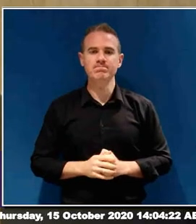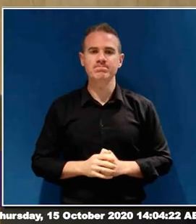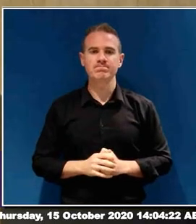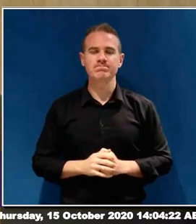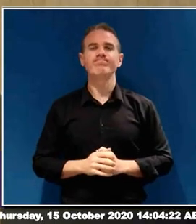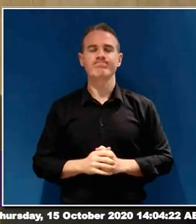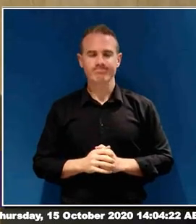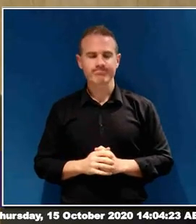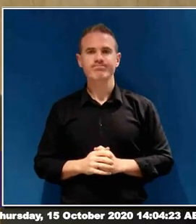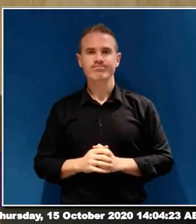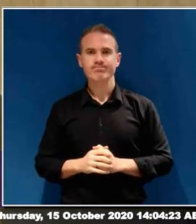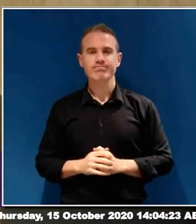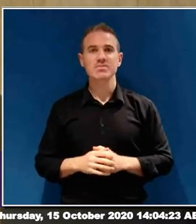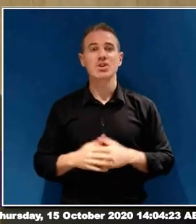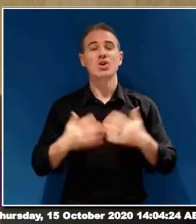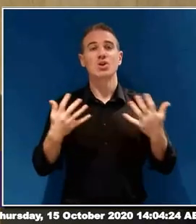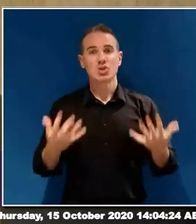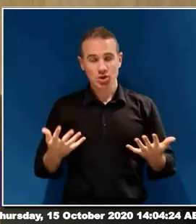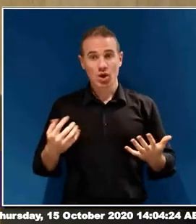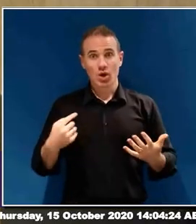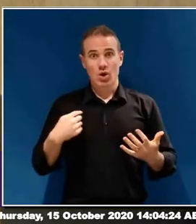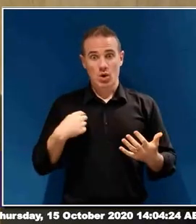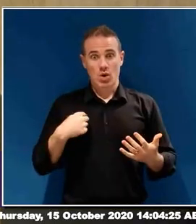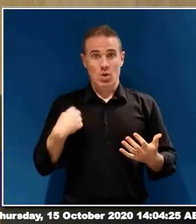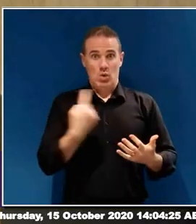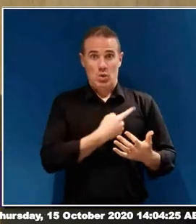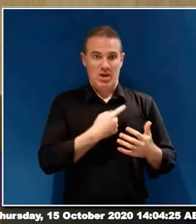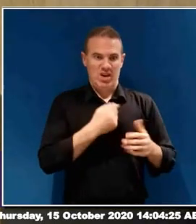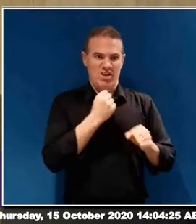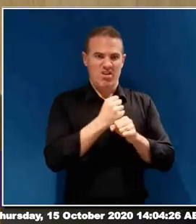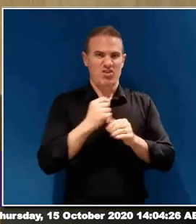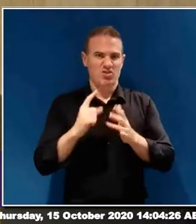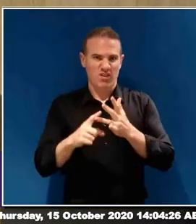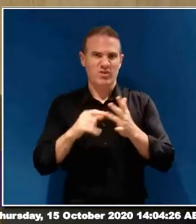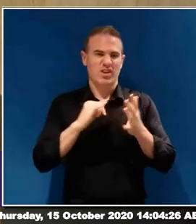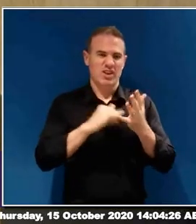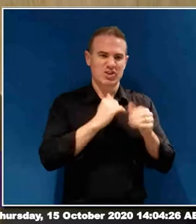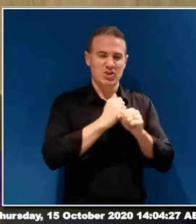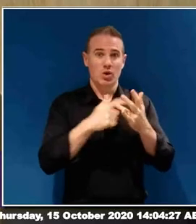is intellectual disability and speech/language impairment